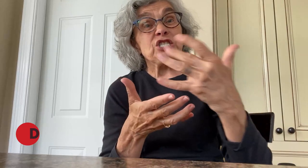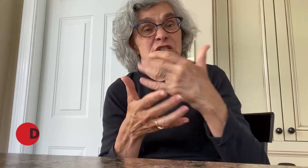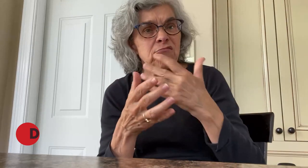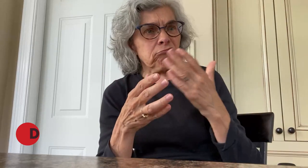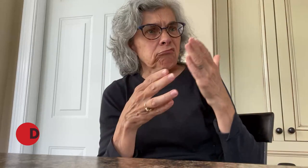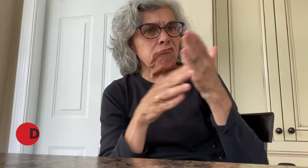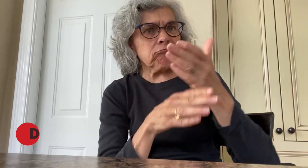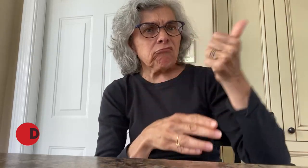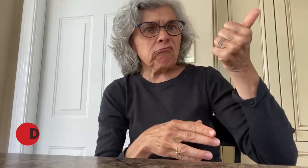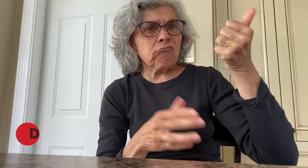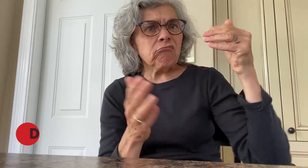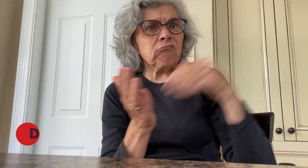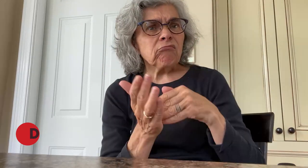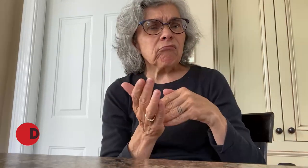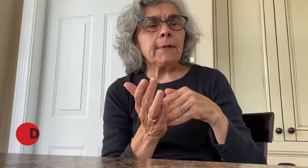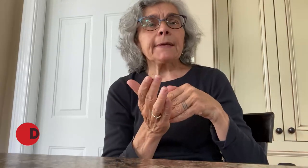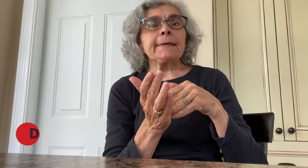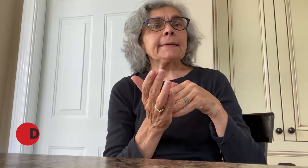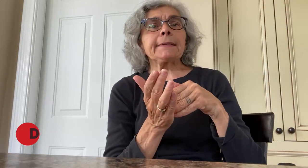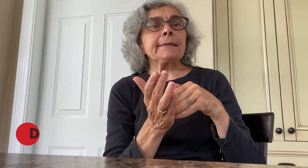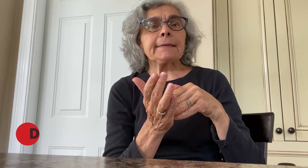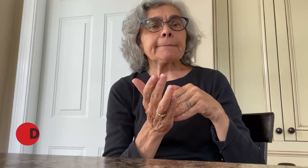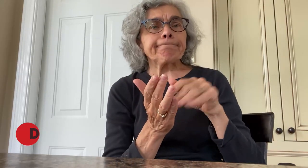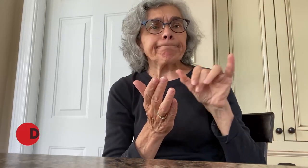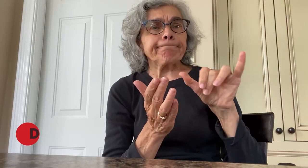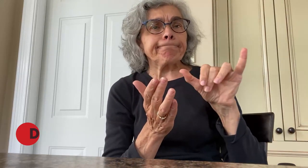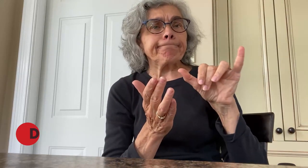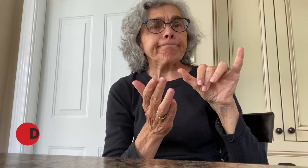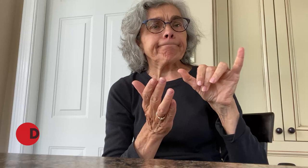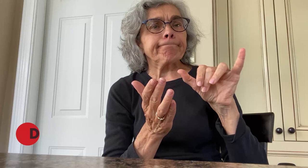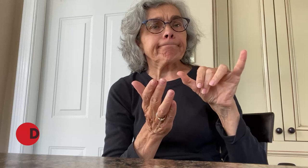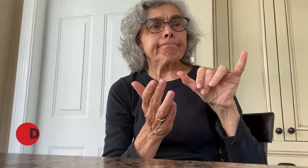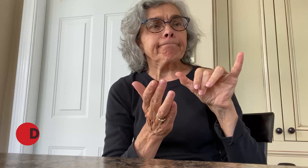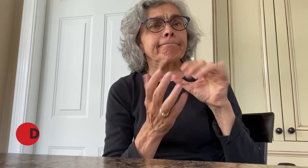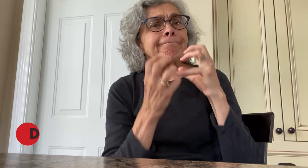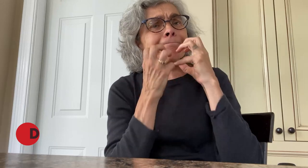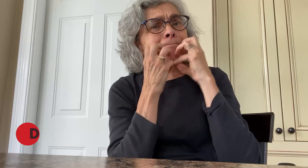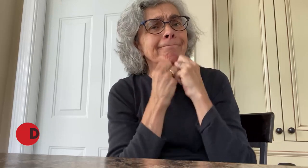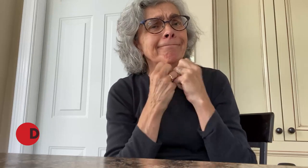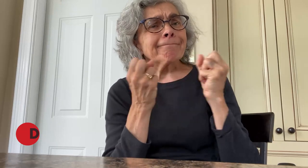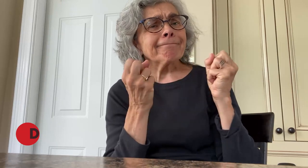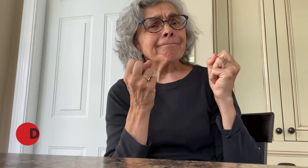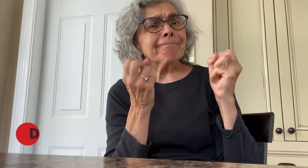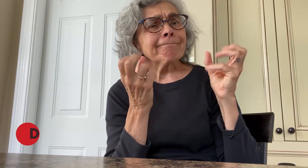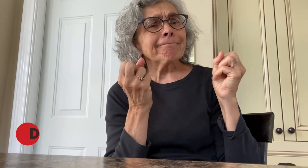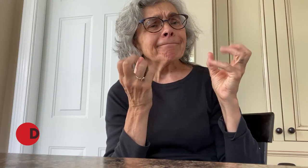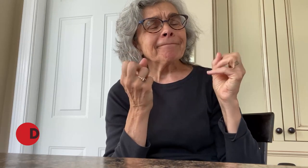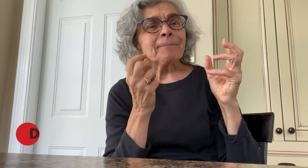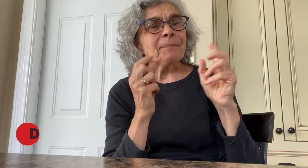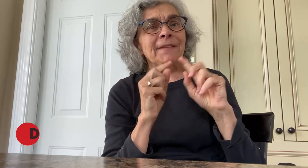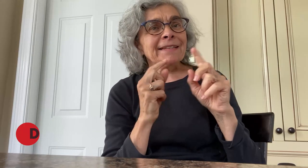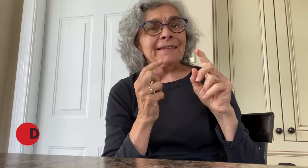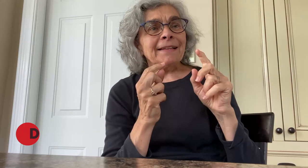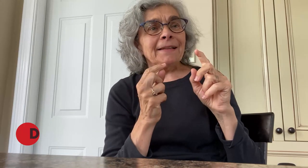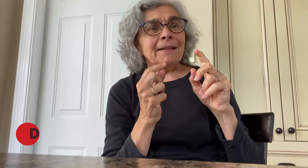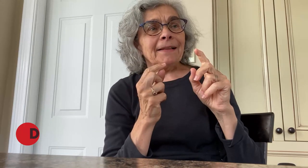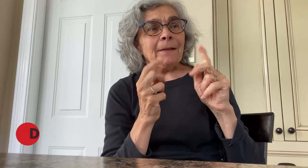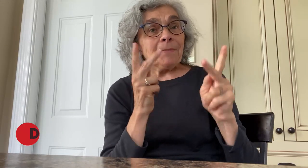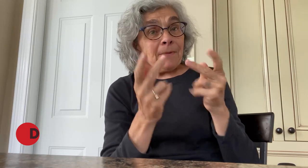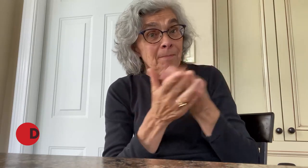we collected over 10,000 at first and although we cherished all signs,